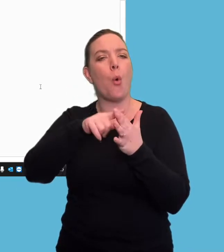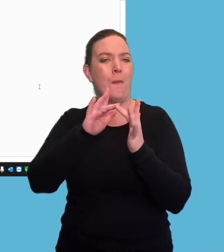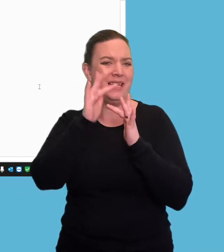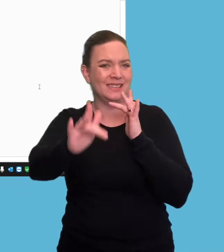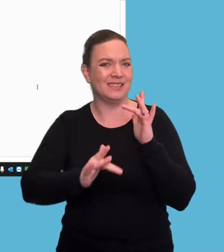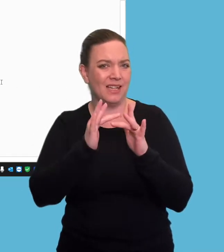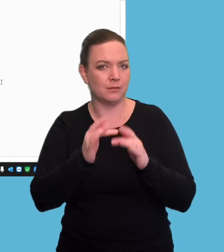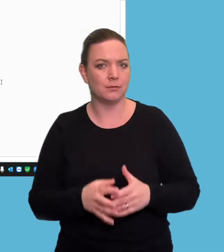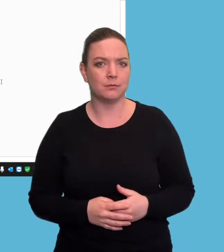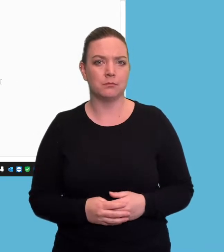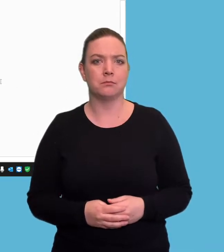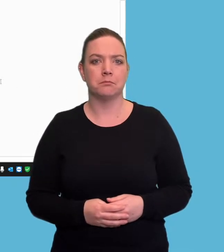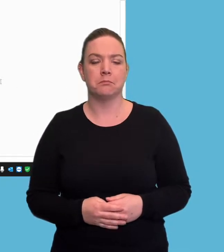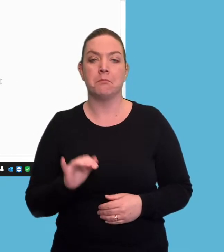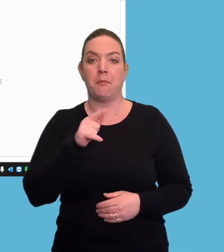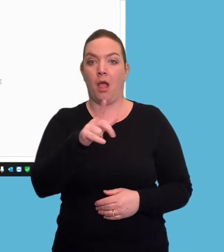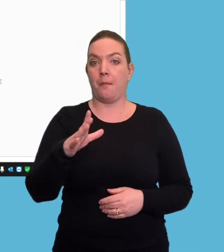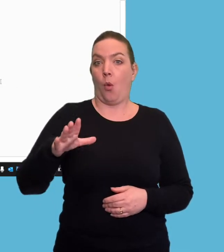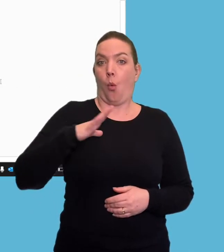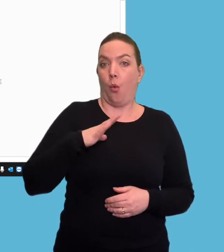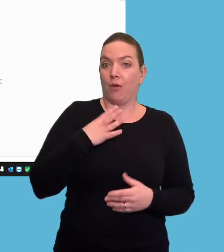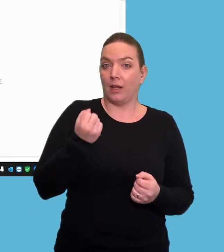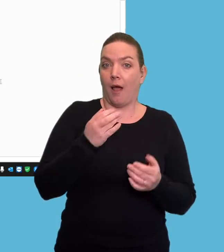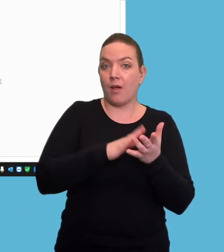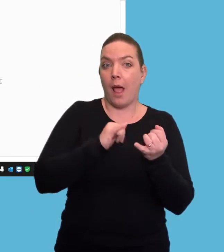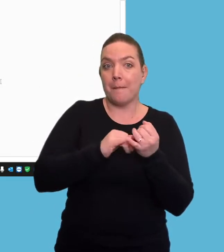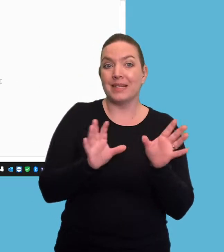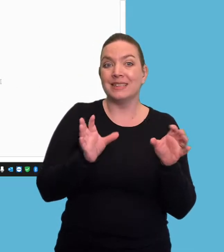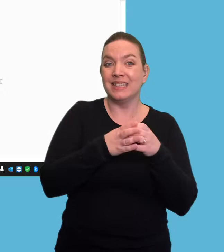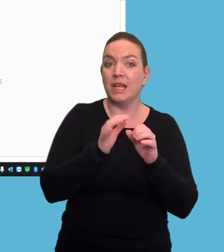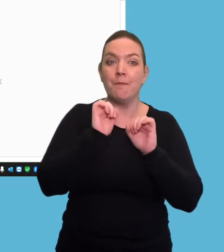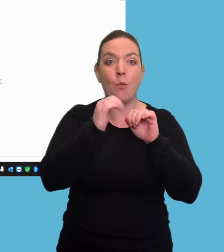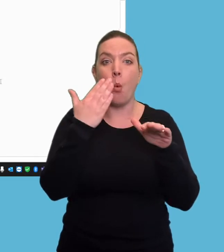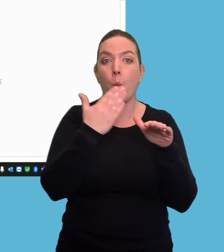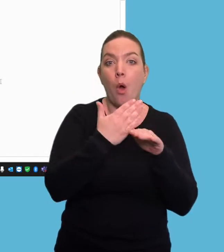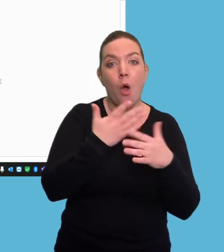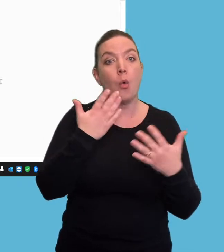It may be that you already have the MS Teams app for work or school.